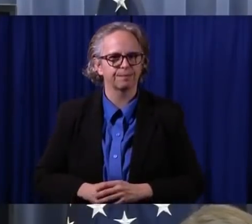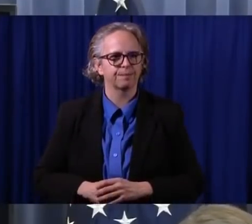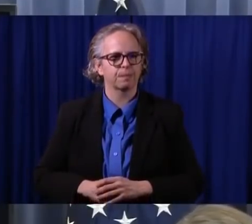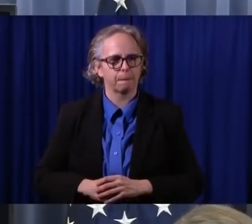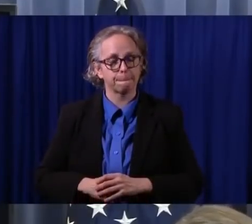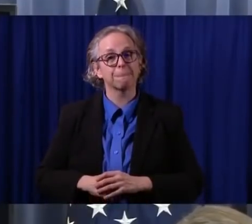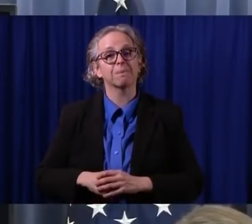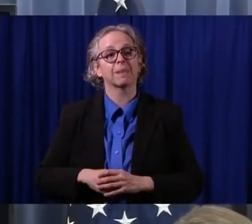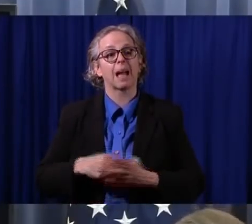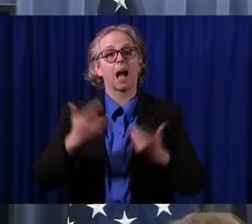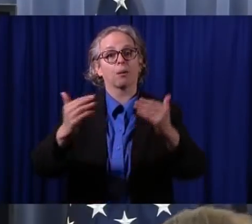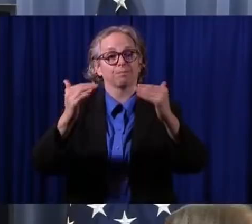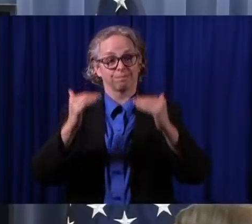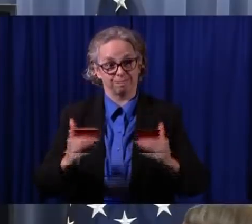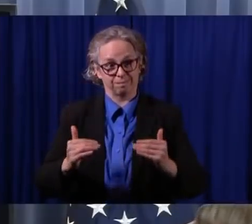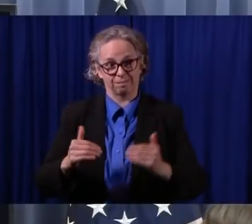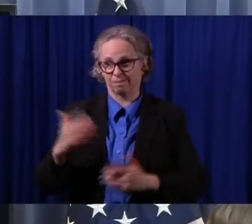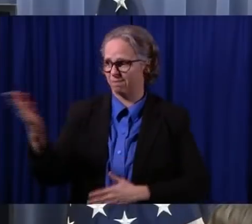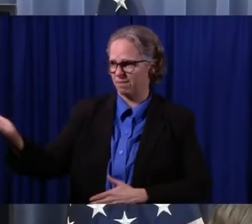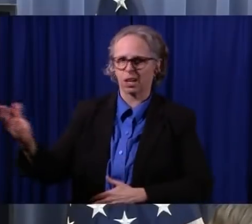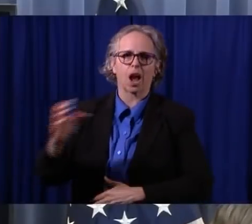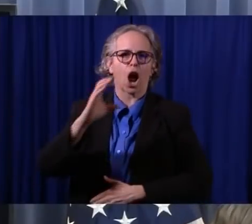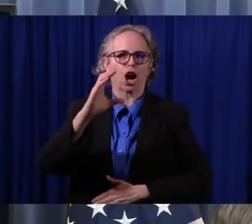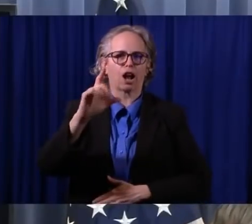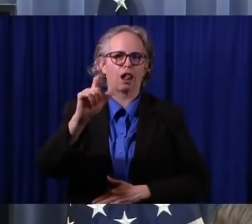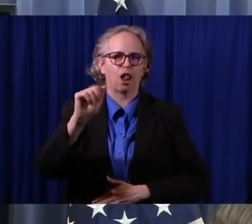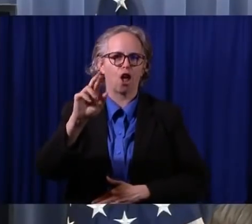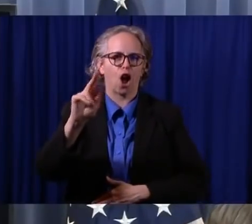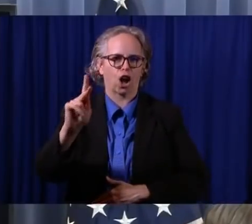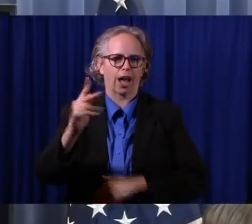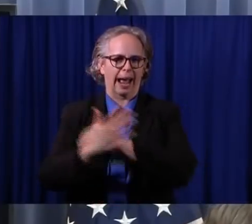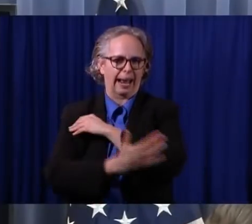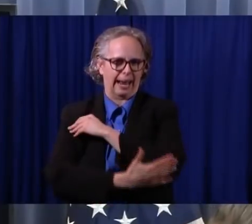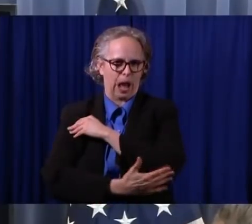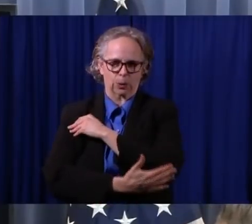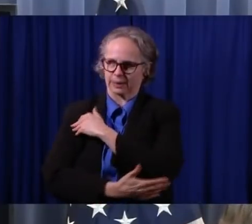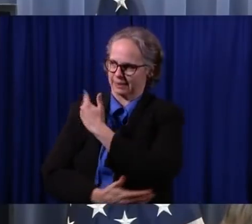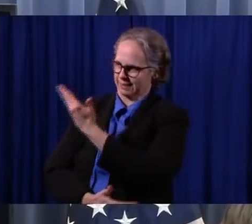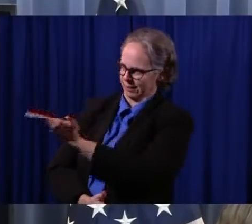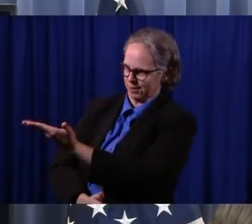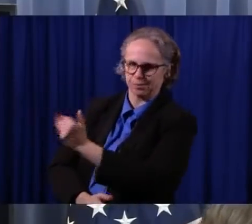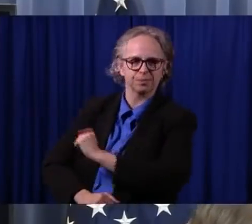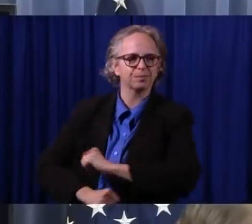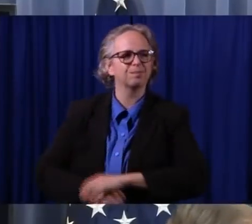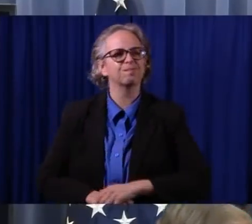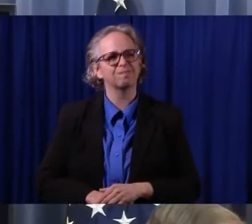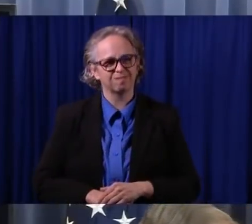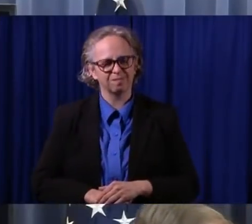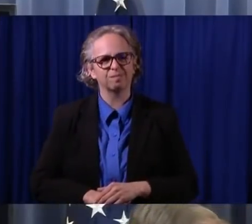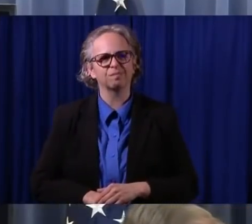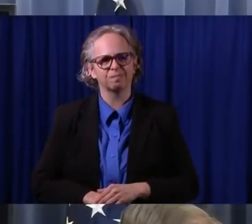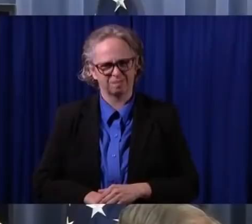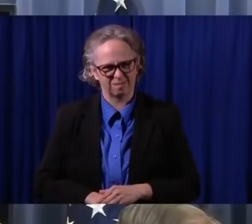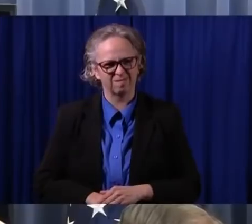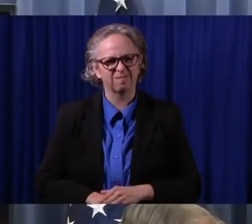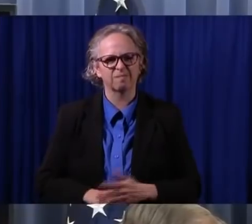PARTICULARLY WORRY ABOUT IN GREENE COUNTY. LET ME MOVE NOW